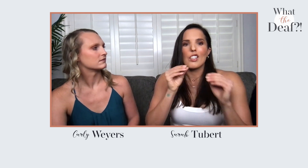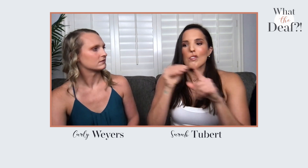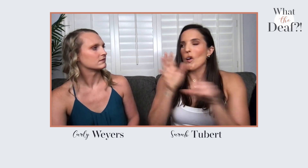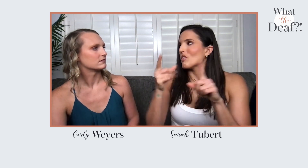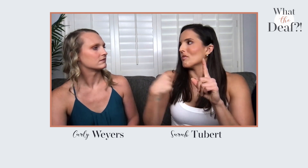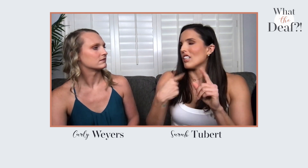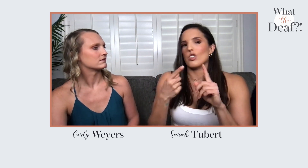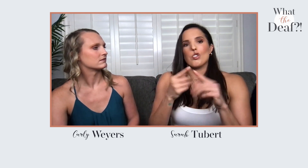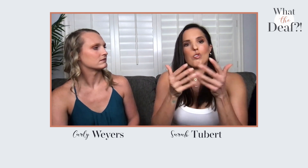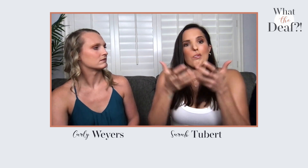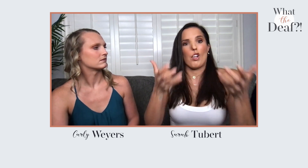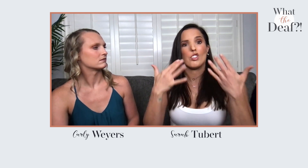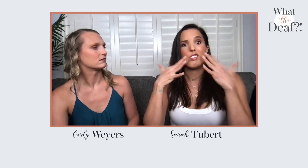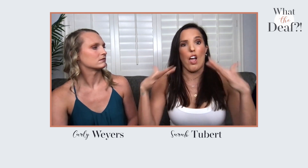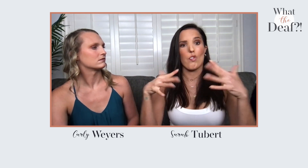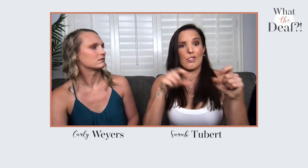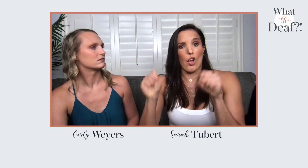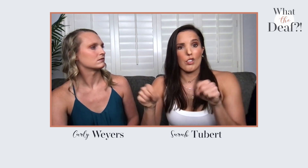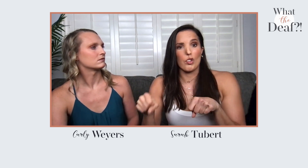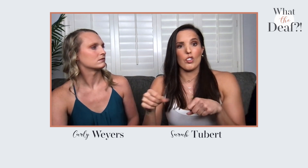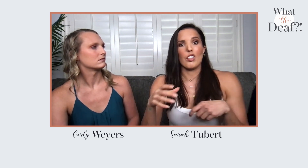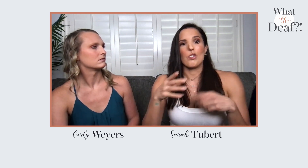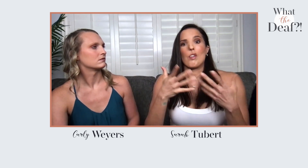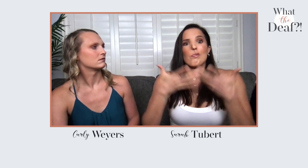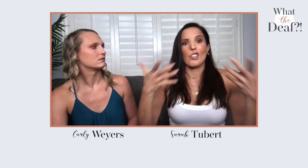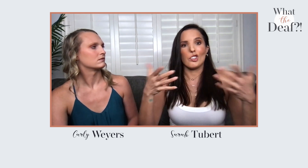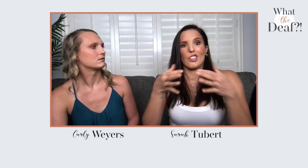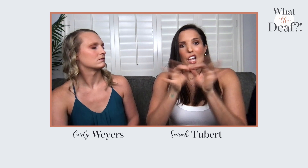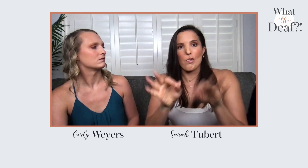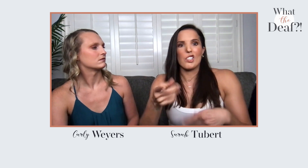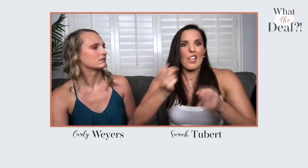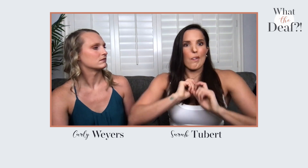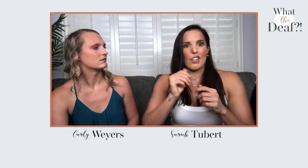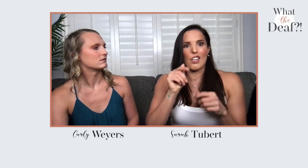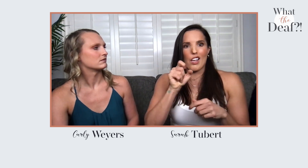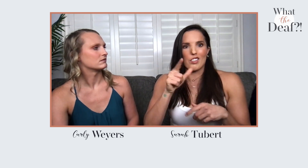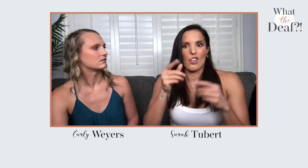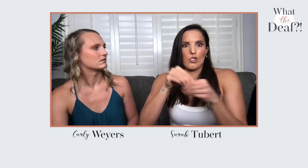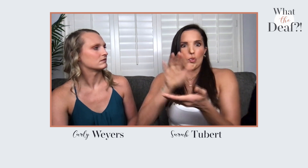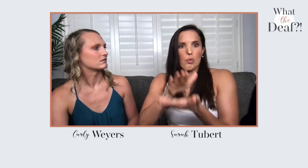And my parents did expose me to as much sound and as much language as possible. And I even learned ASL in school.